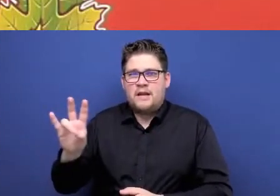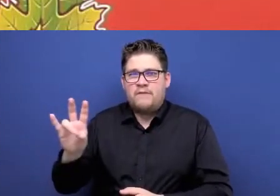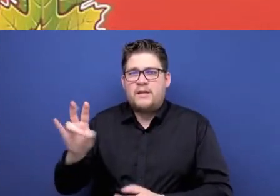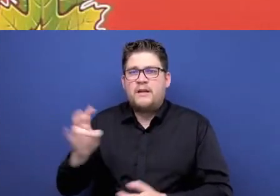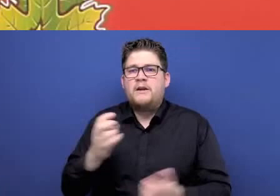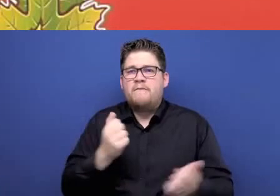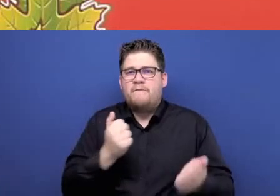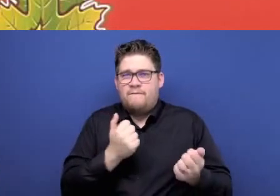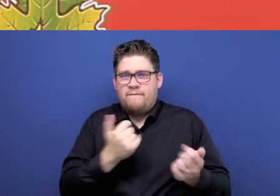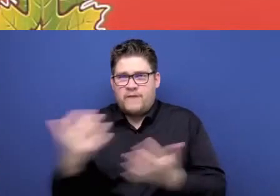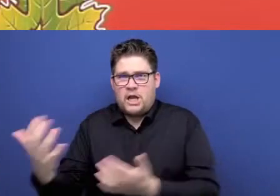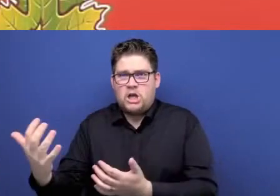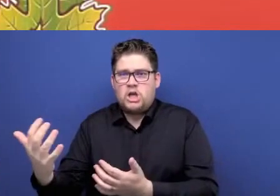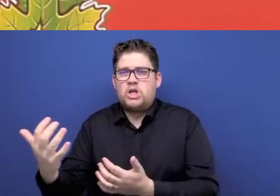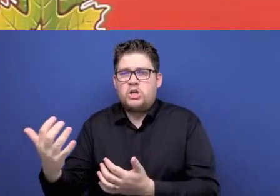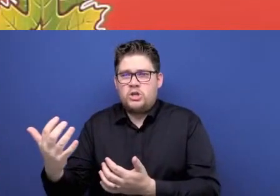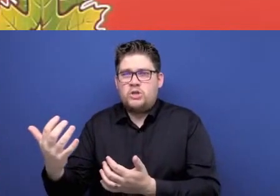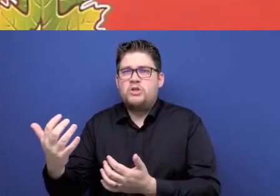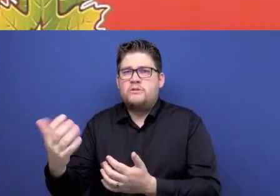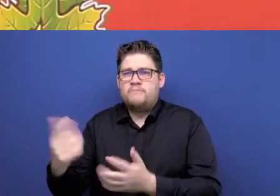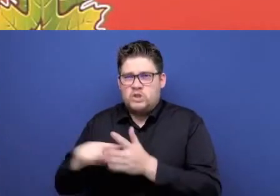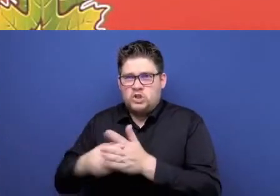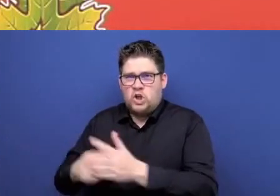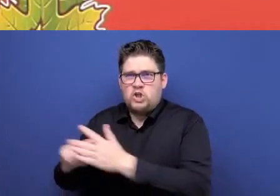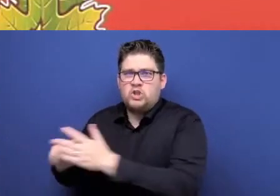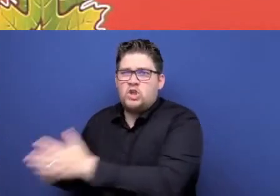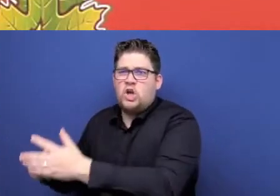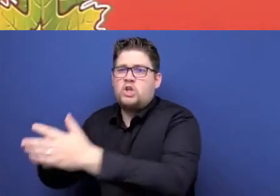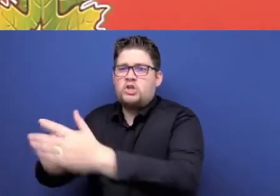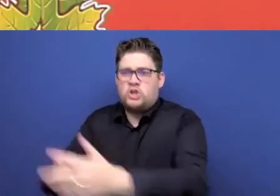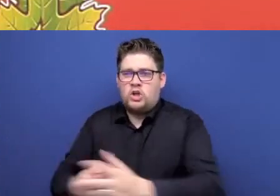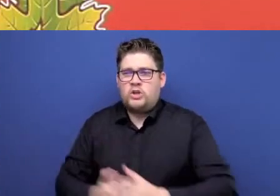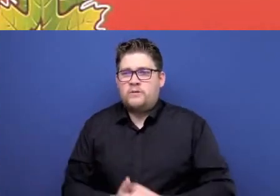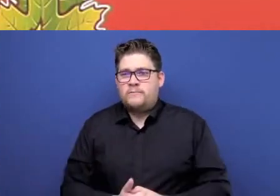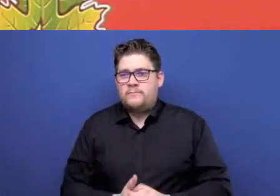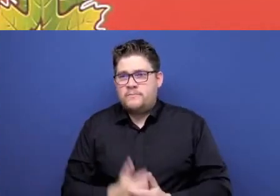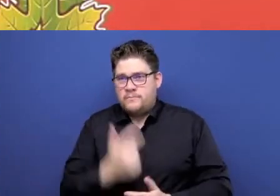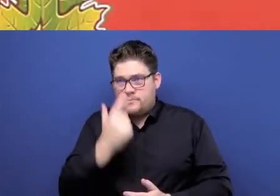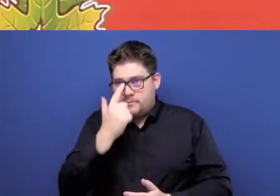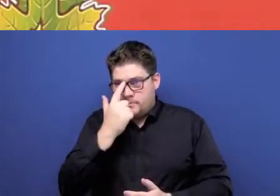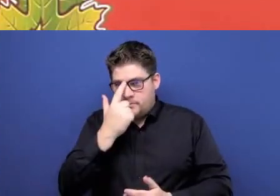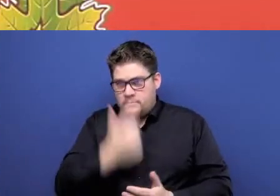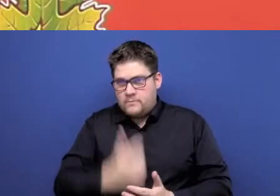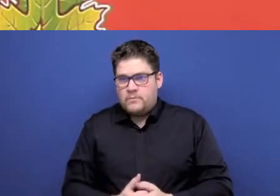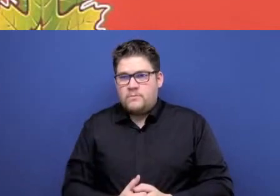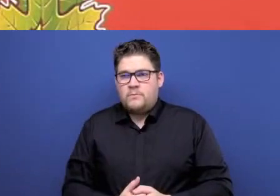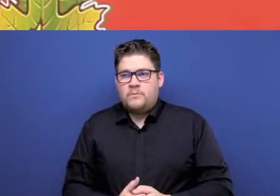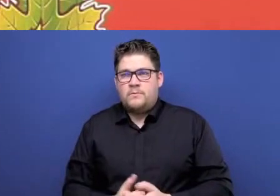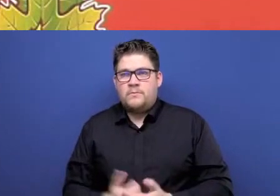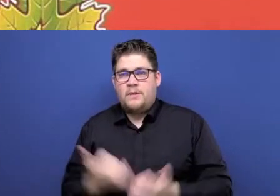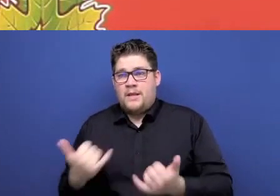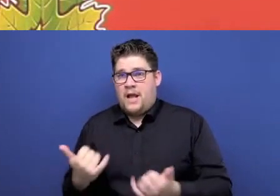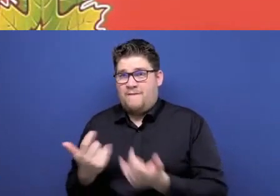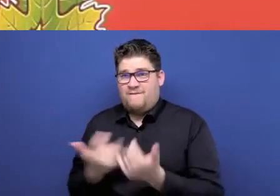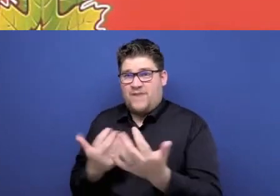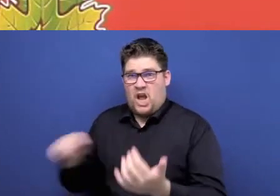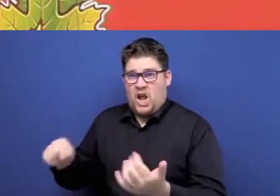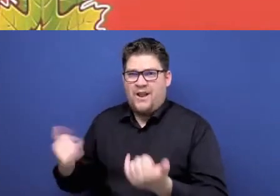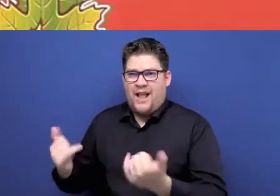put out. But we really don't want to be having to use R B C Wildfire service resources in